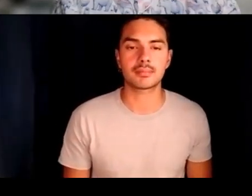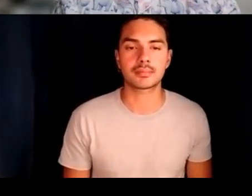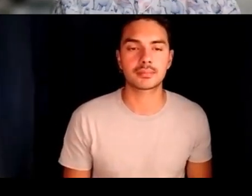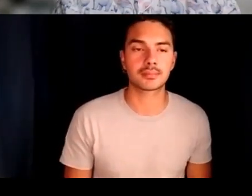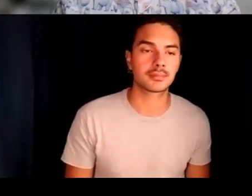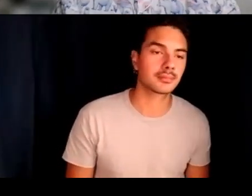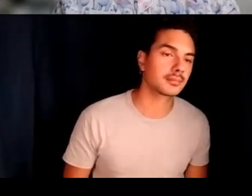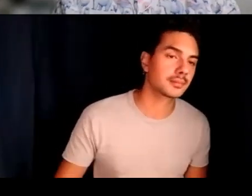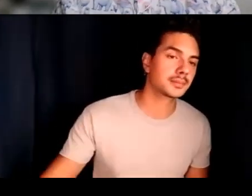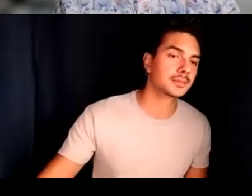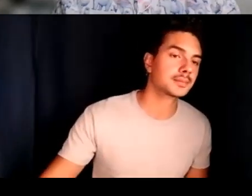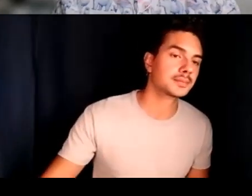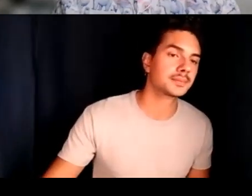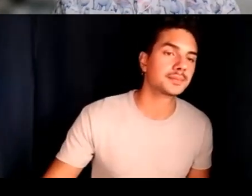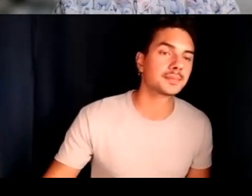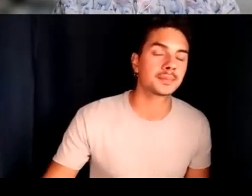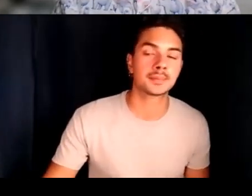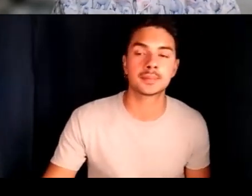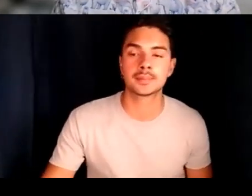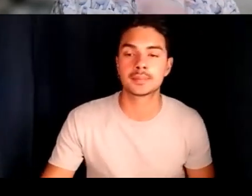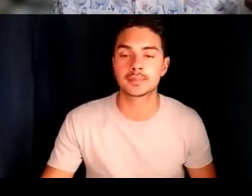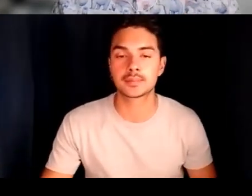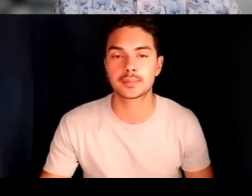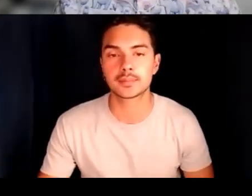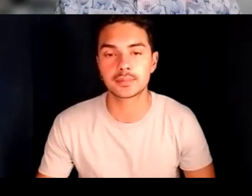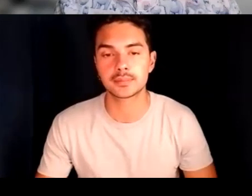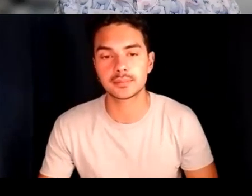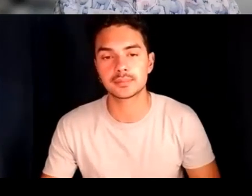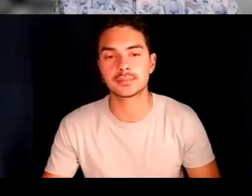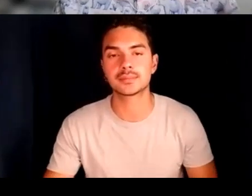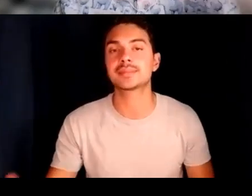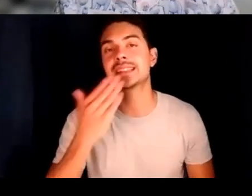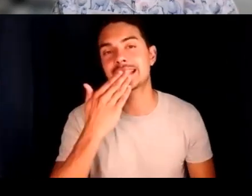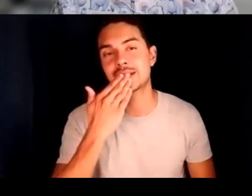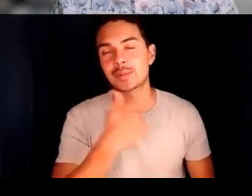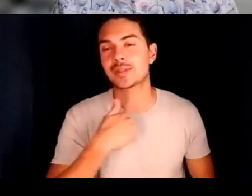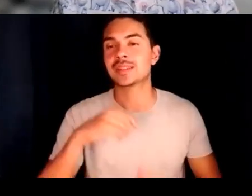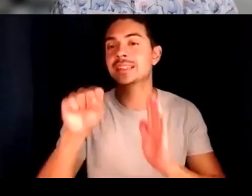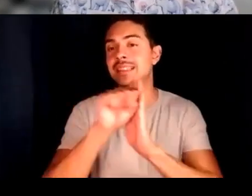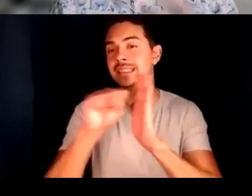Thank you everybody in the chat. We've got state coalitions, genetic counselors,